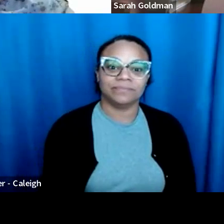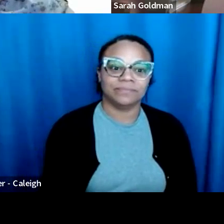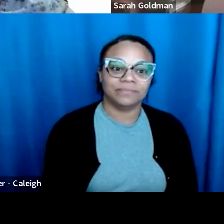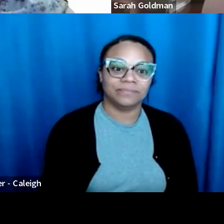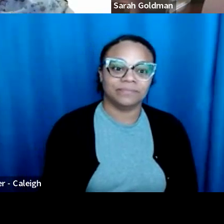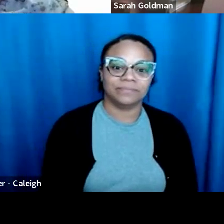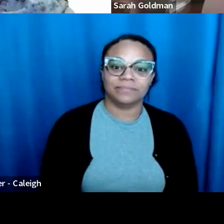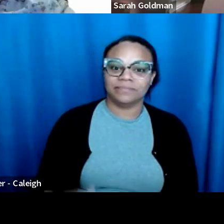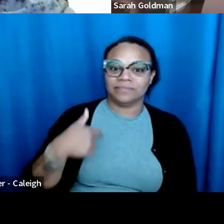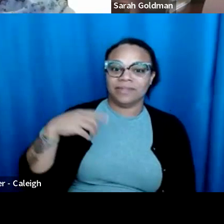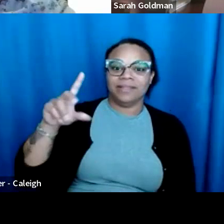This is Damian, I think for me,